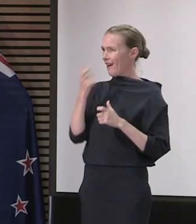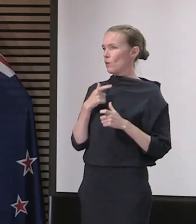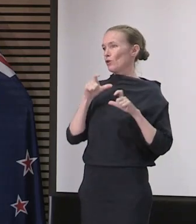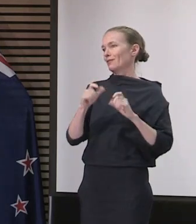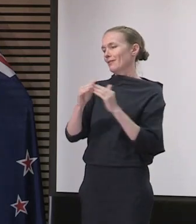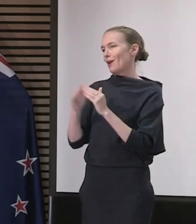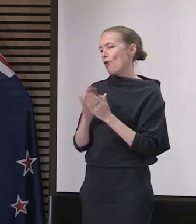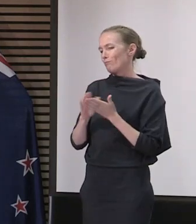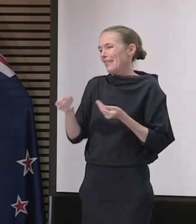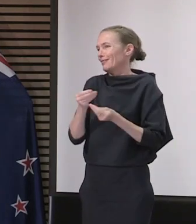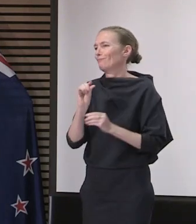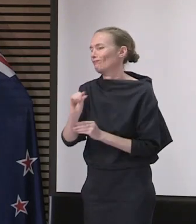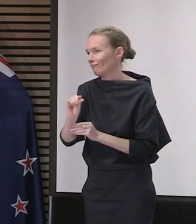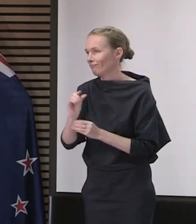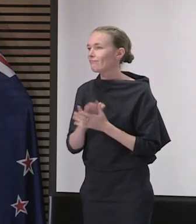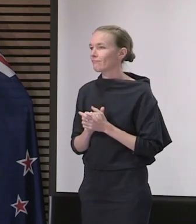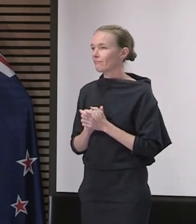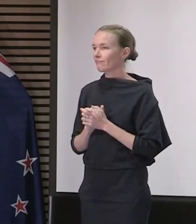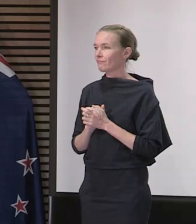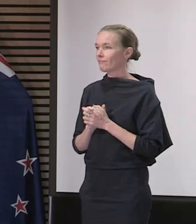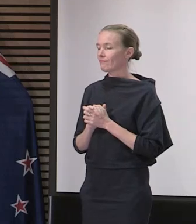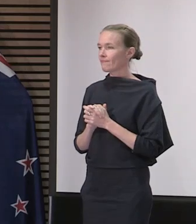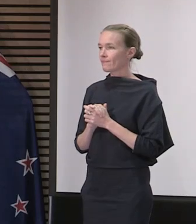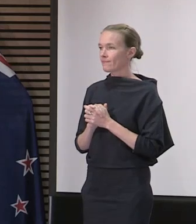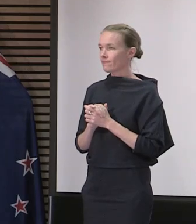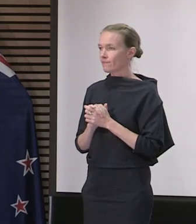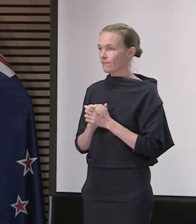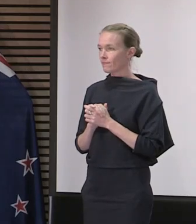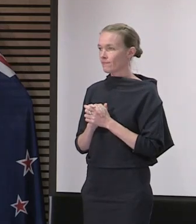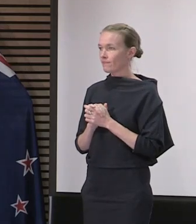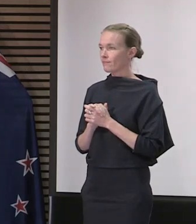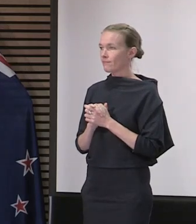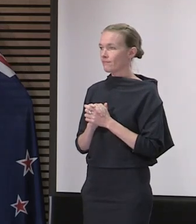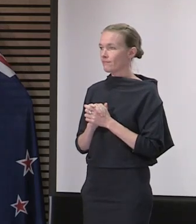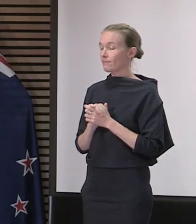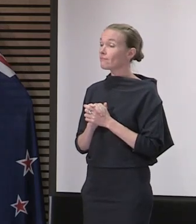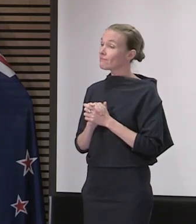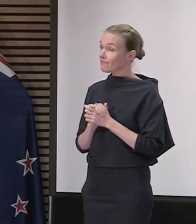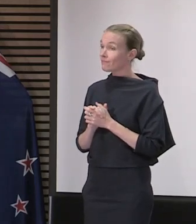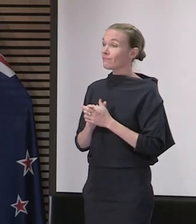circulating in the community. So the current travel restrictions and restrictions